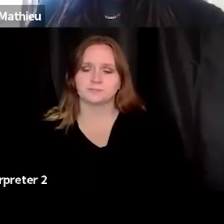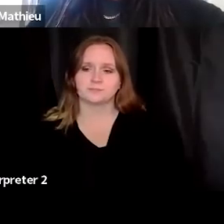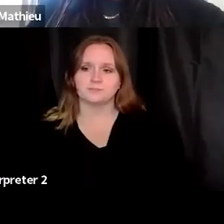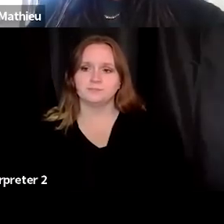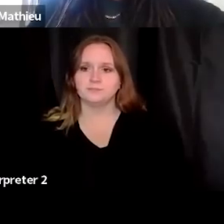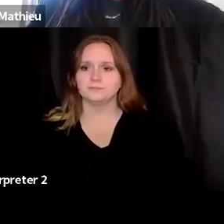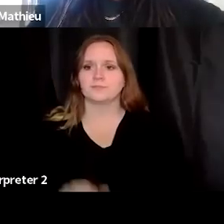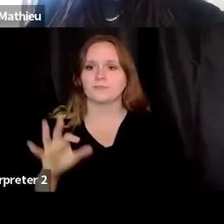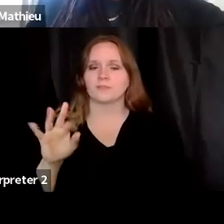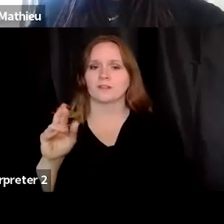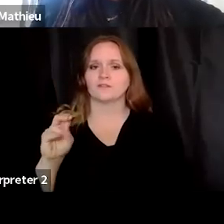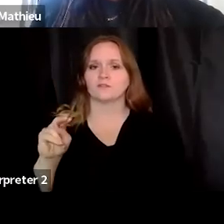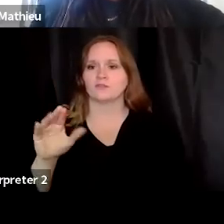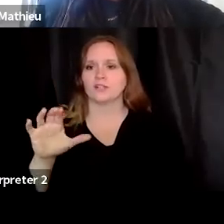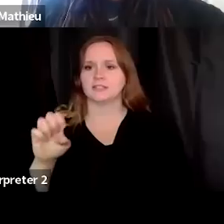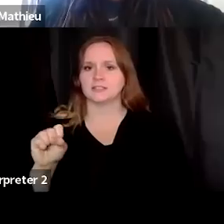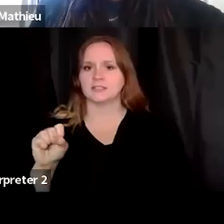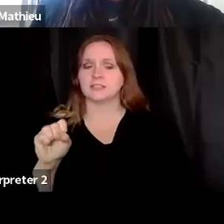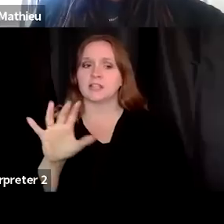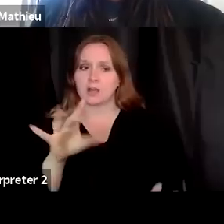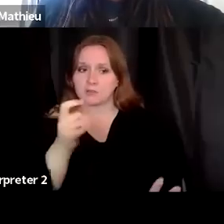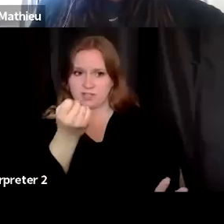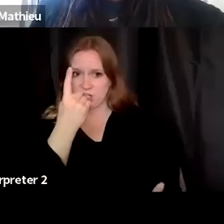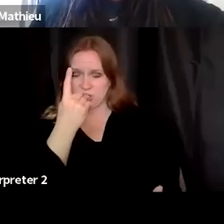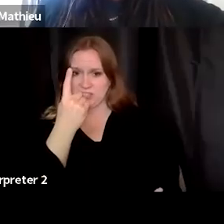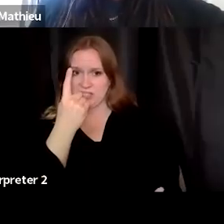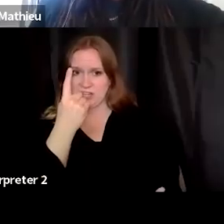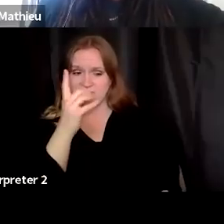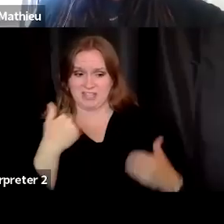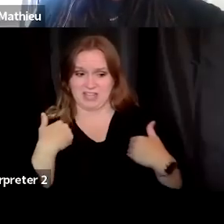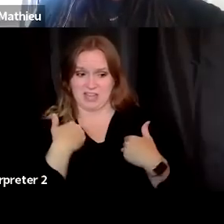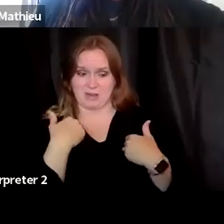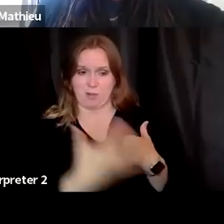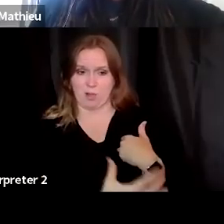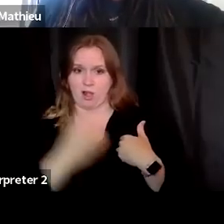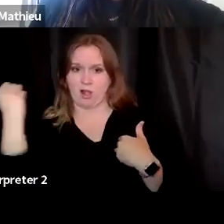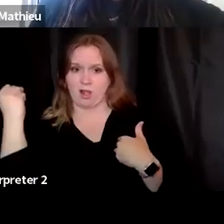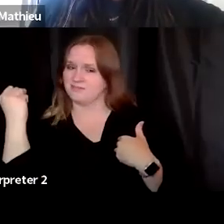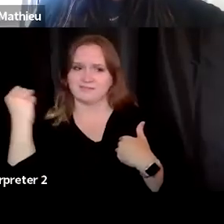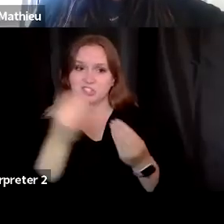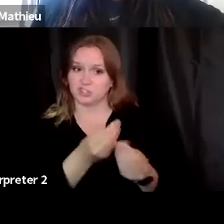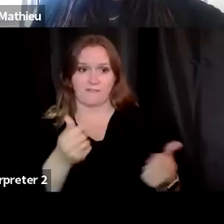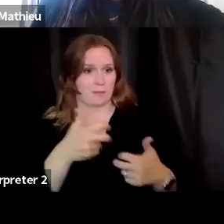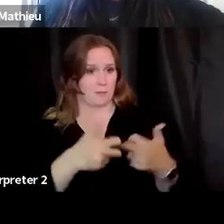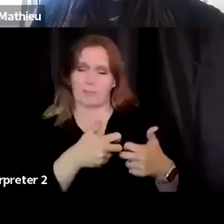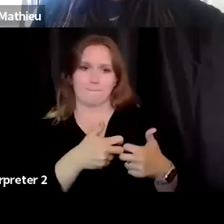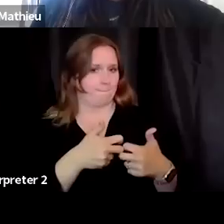And I want to add, simply removing the animal doesn't solve the problem. If anything, sometimes that might increase, you know,